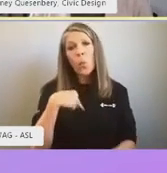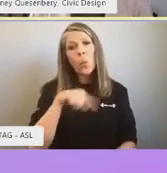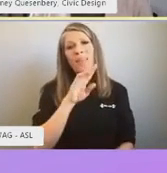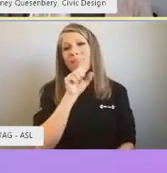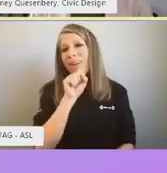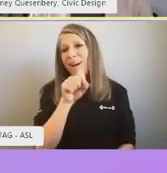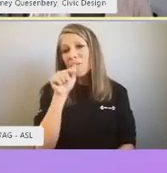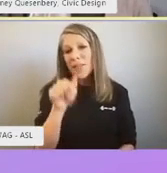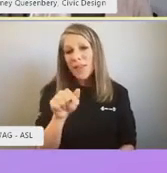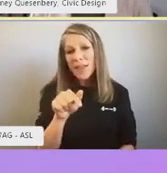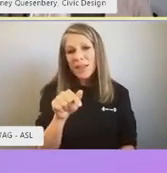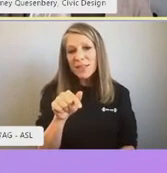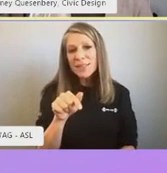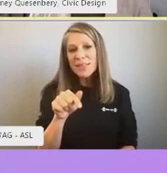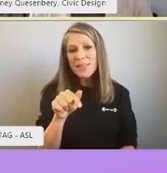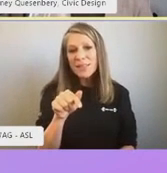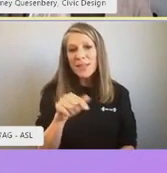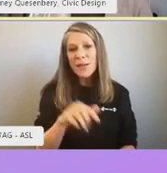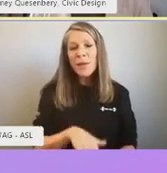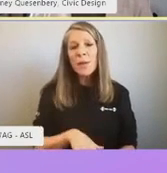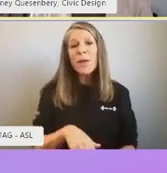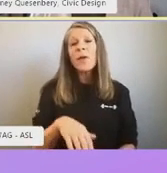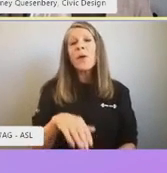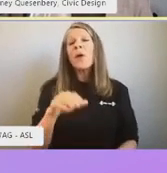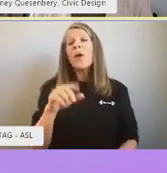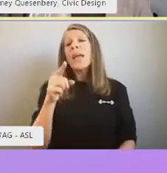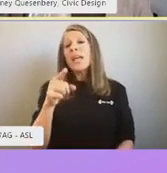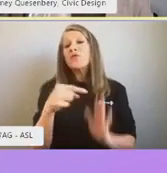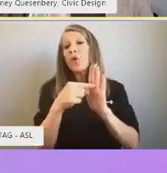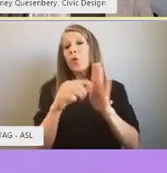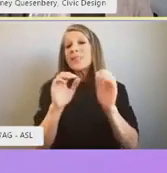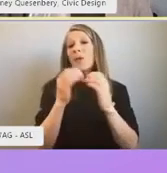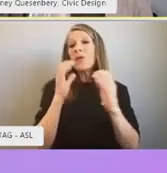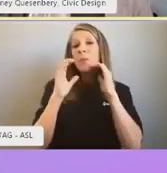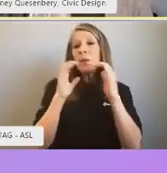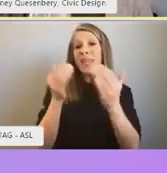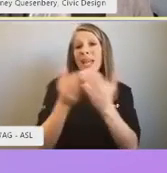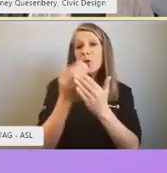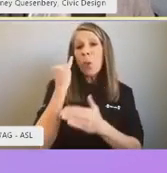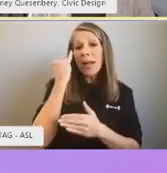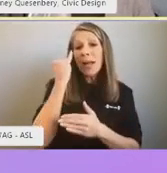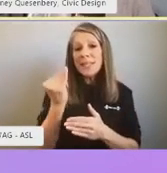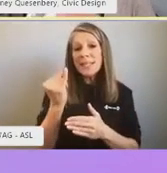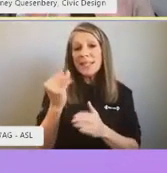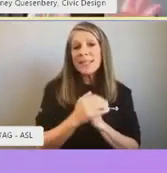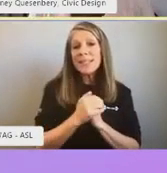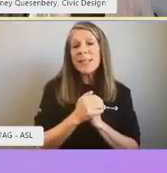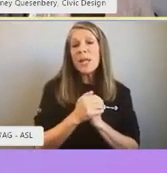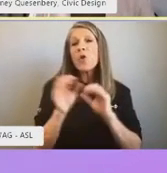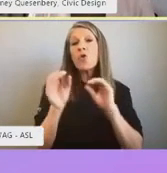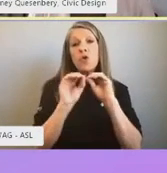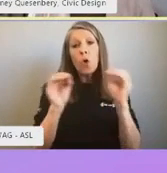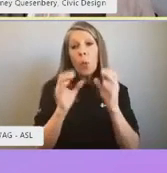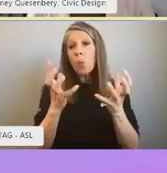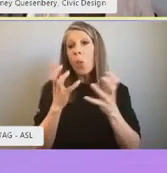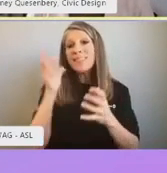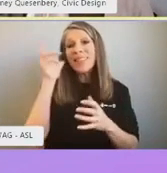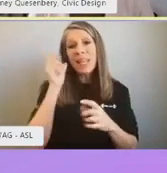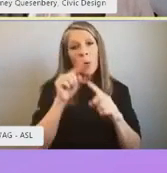government. The other picture is a paper based handout we made for polling place, and we love this because it led